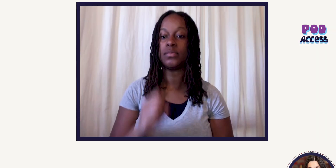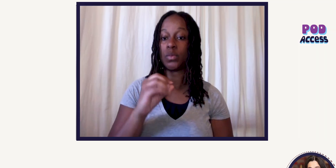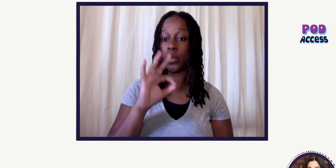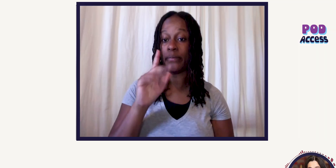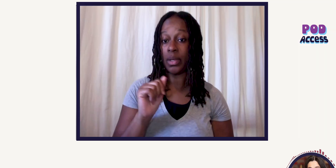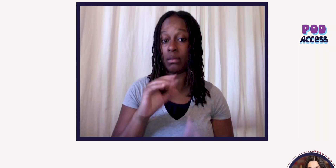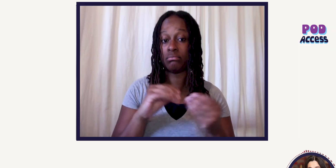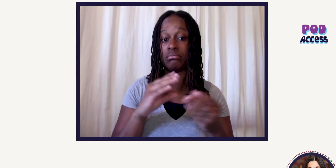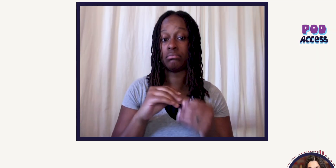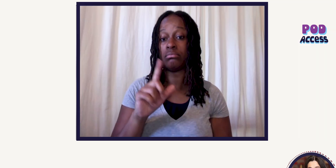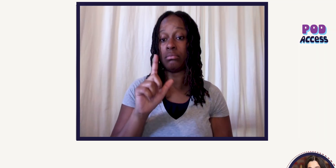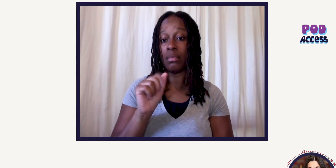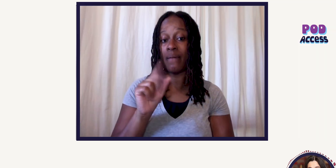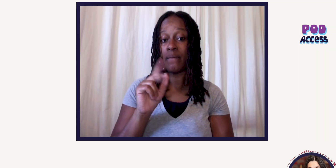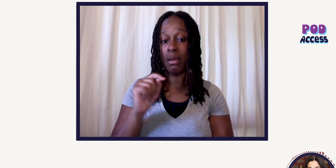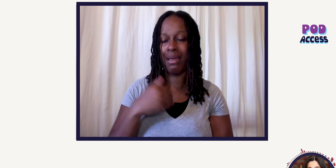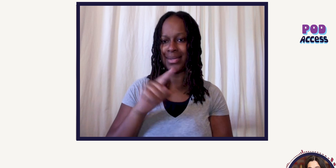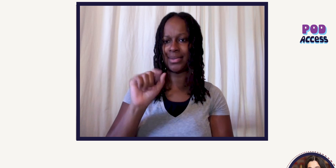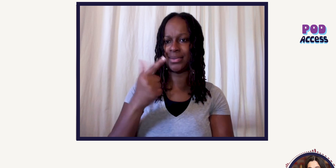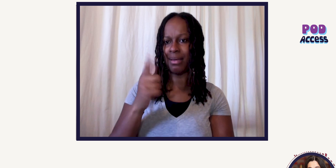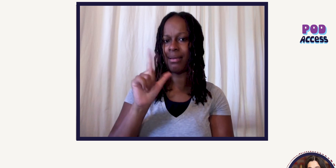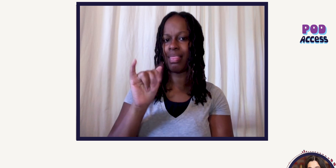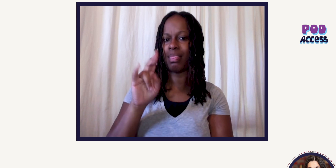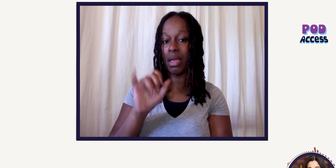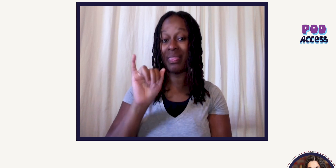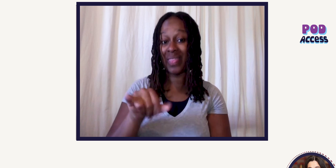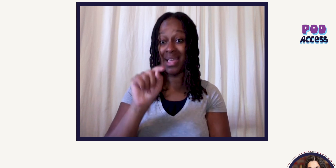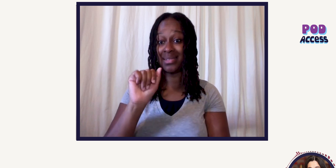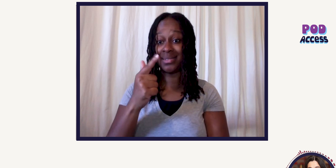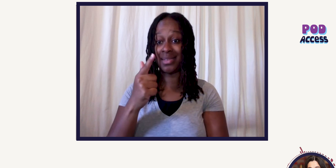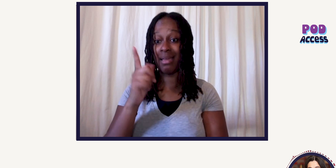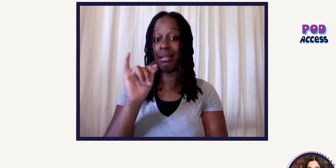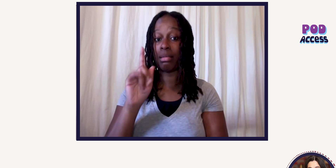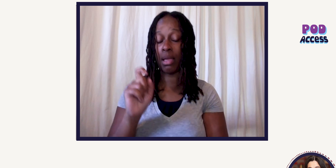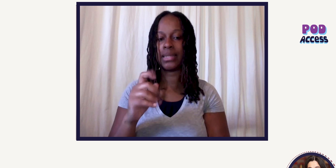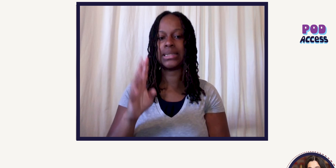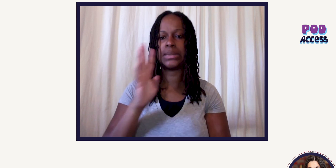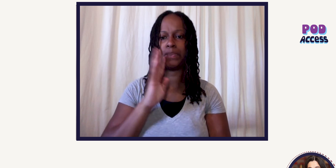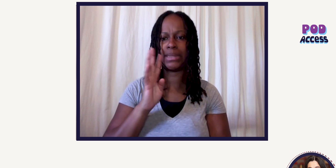LaVant Consulting, Inc. has a tagline, and that tagline is “Speak disability with confidence.”